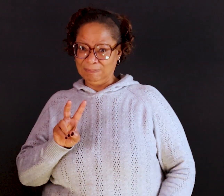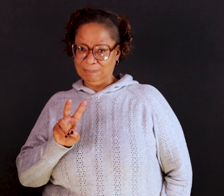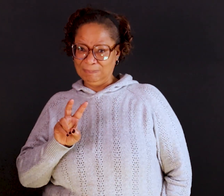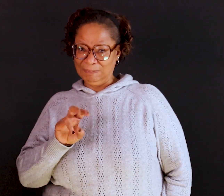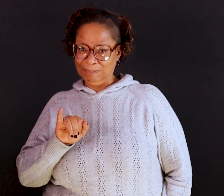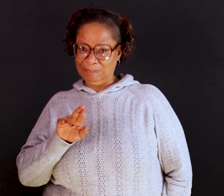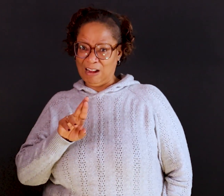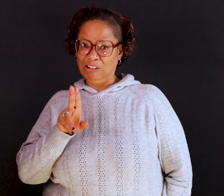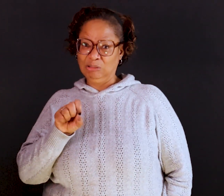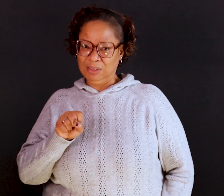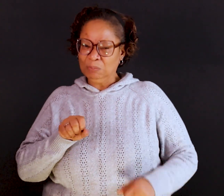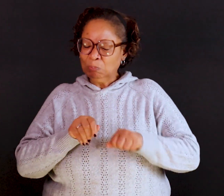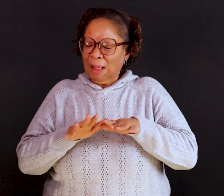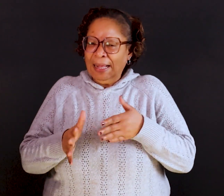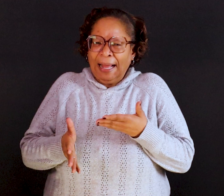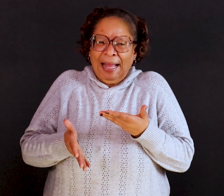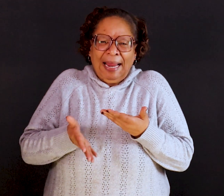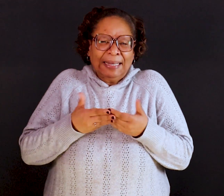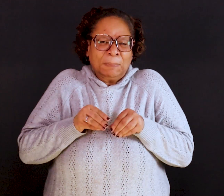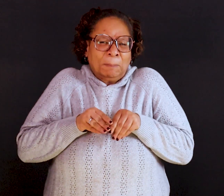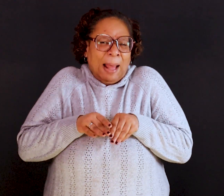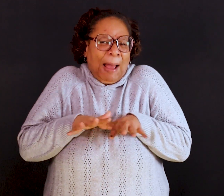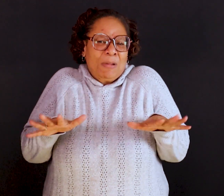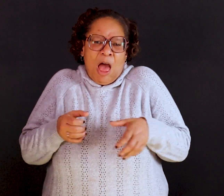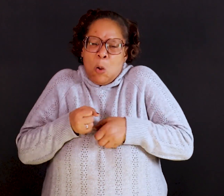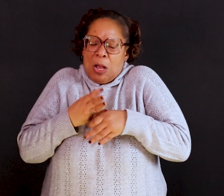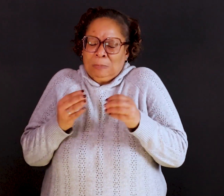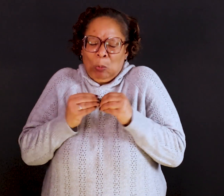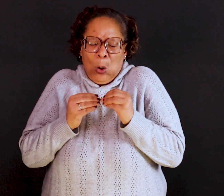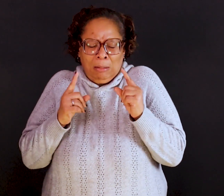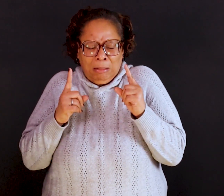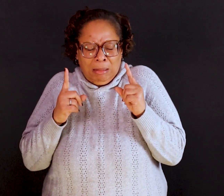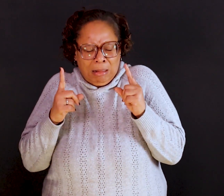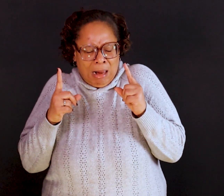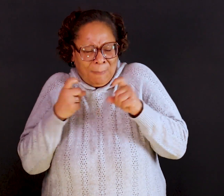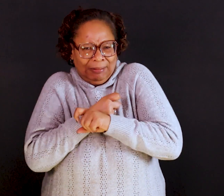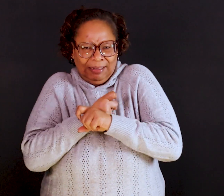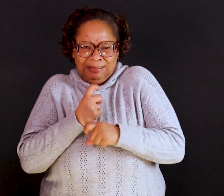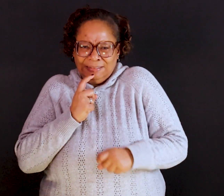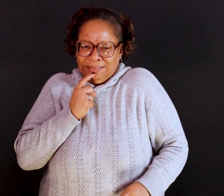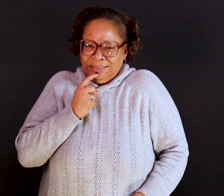Caused by a virus. The Measles virus spreads easily and can cause serious